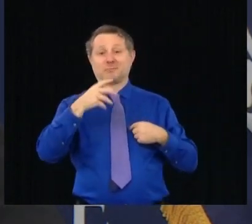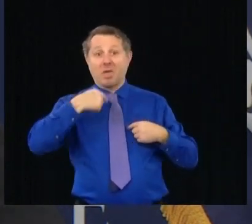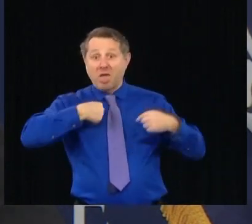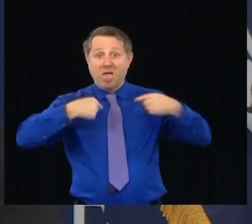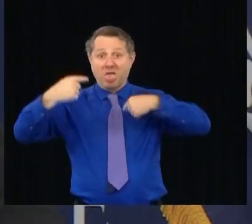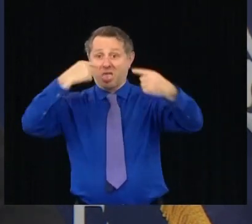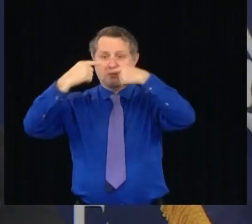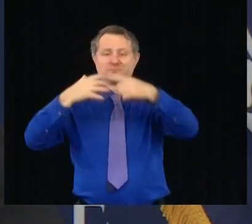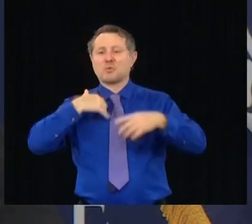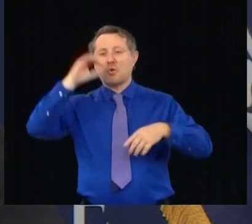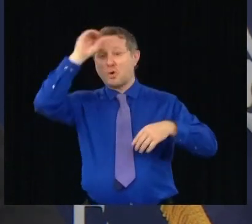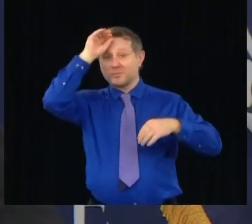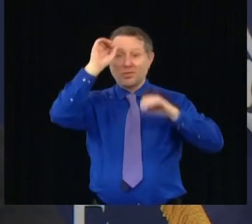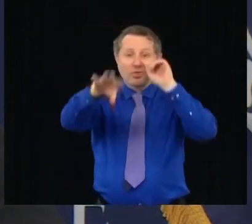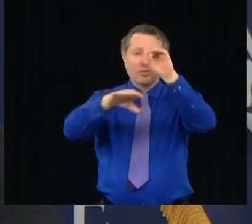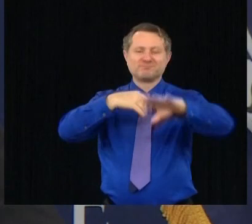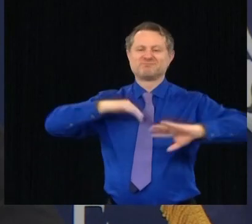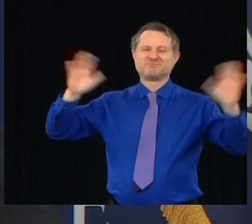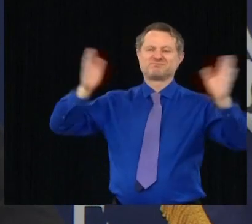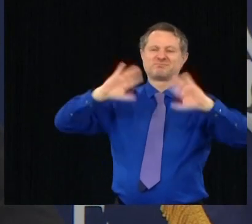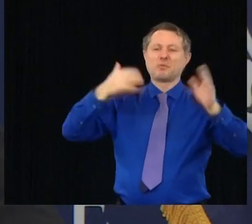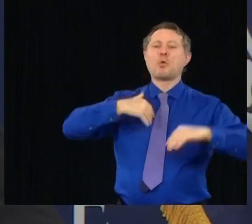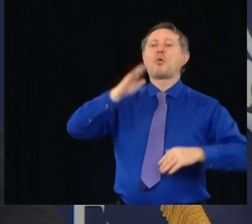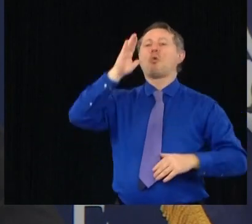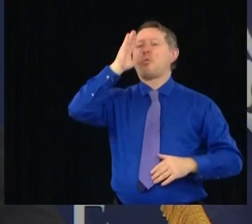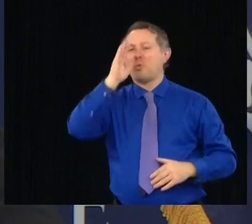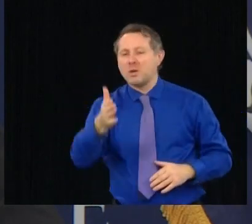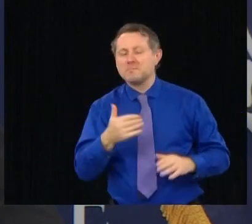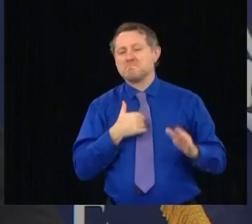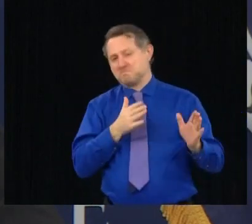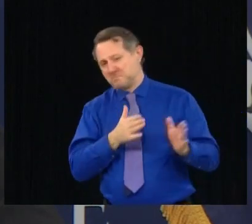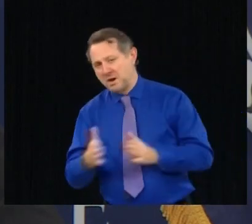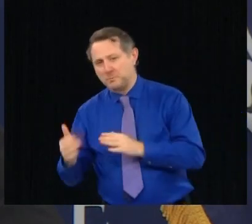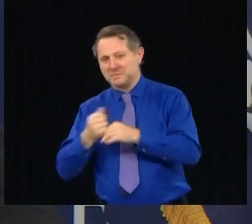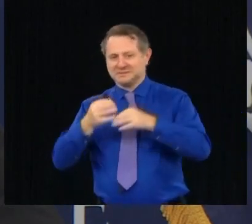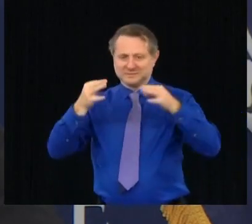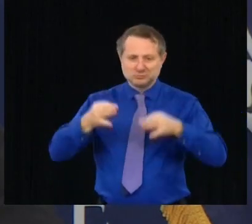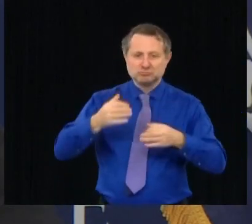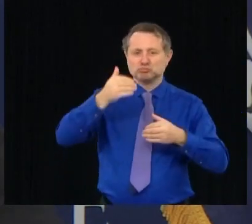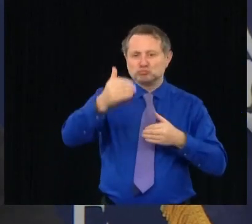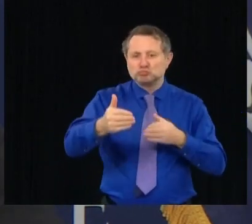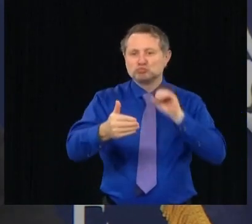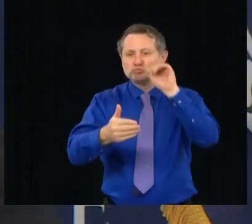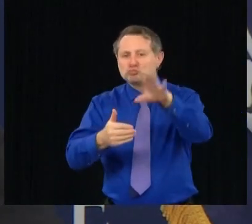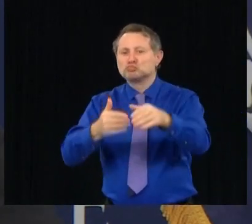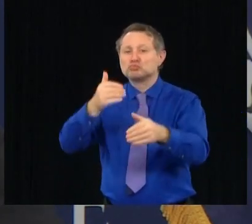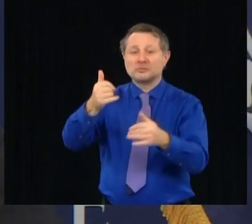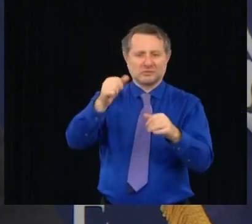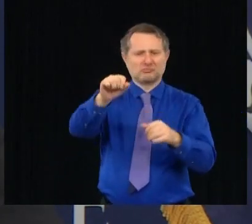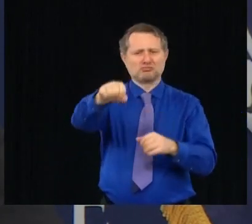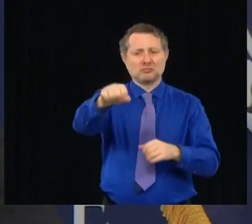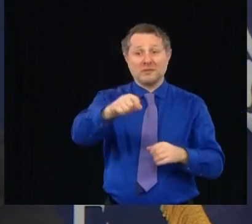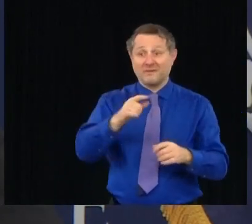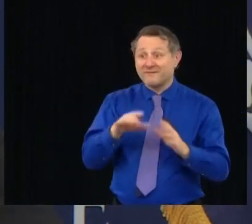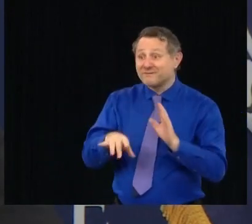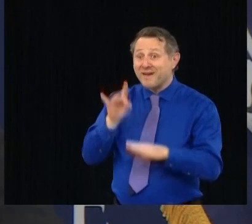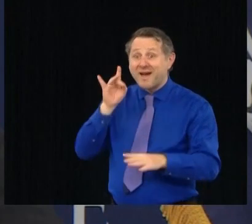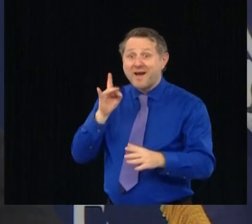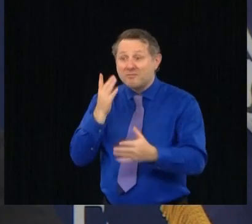WE WILL MAKE THE DECISIONS WHEN WE HAVE TO MAKE THE DECISIONS